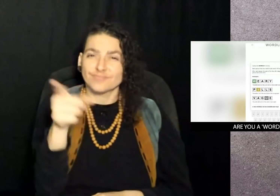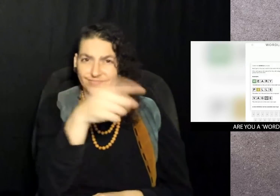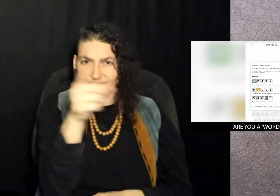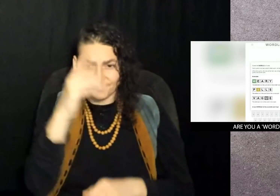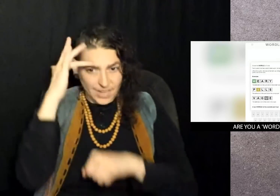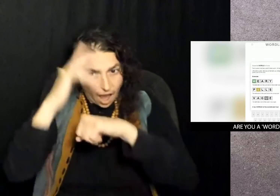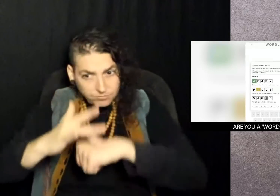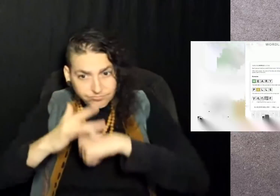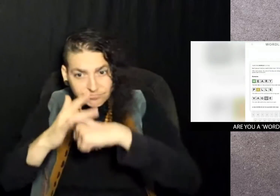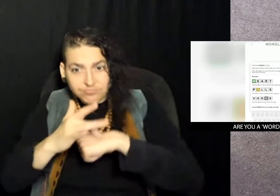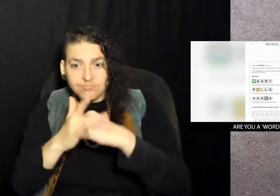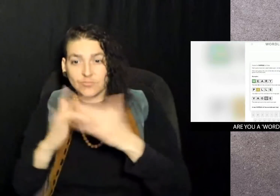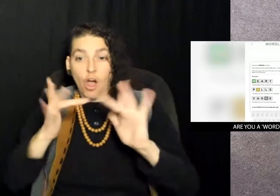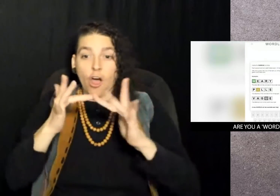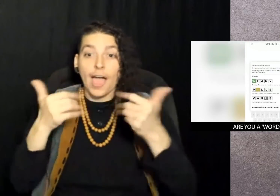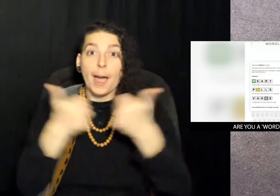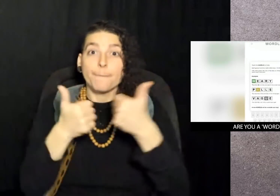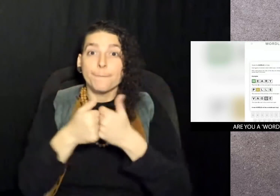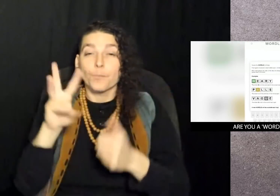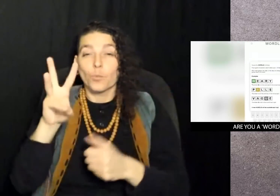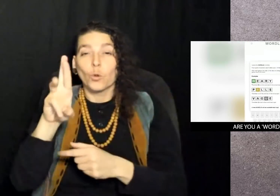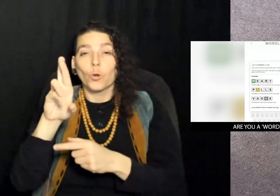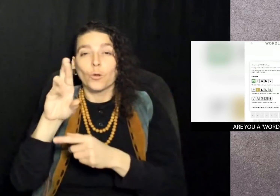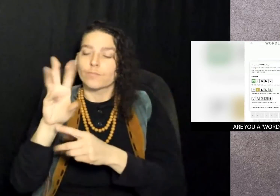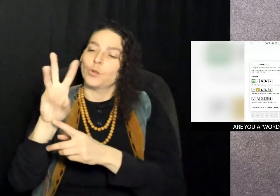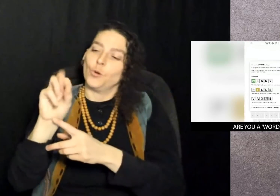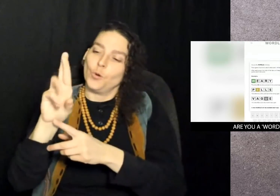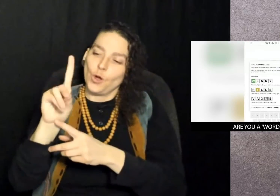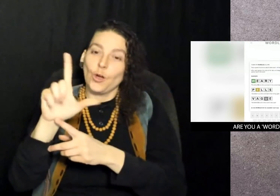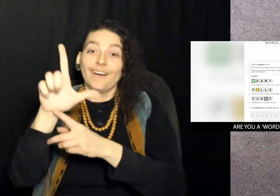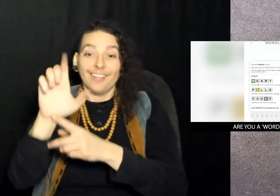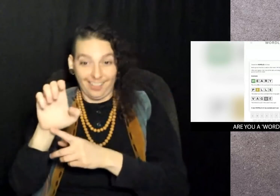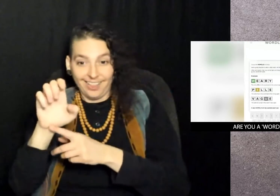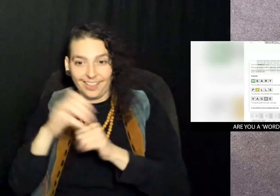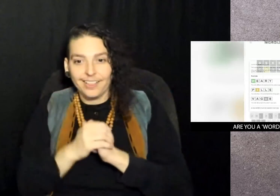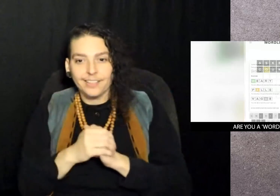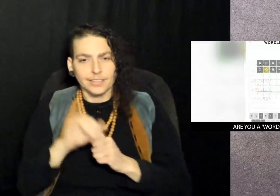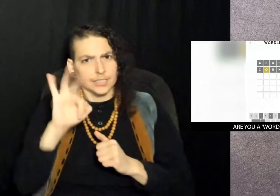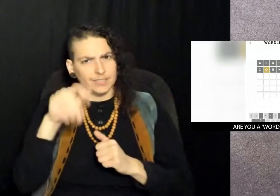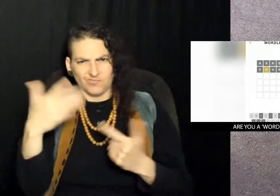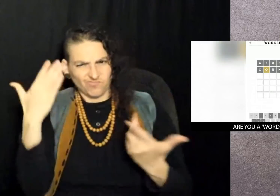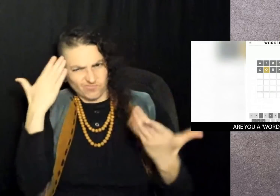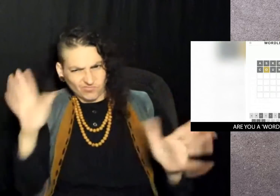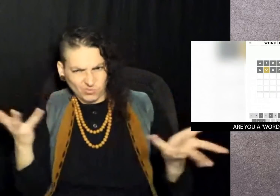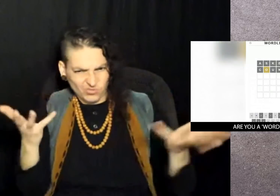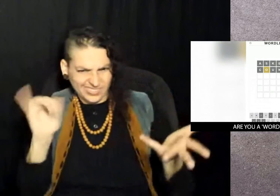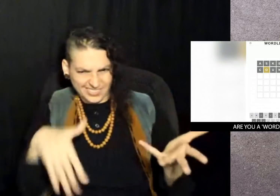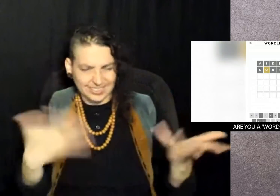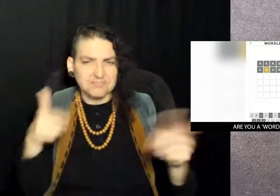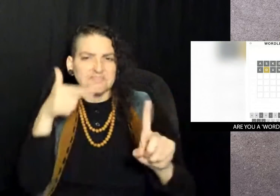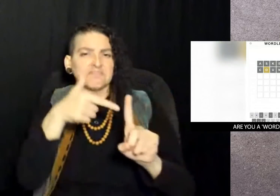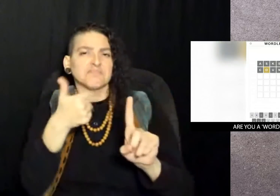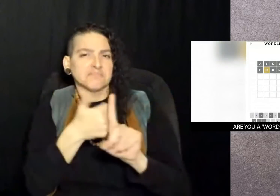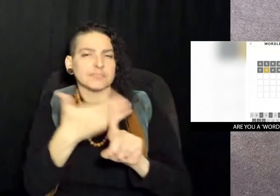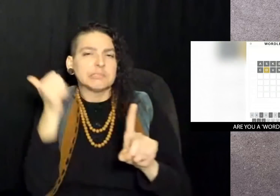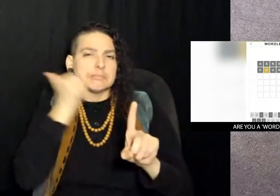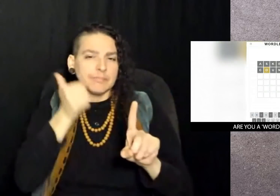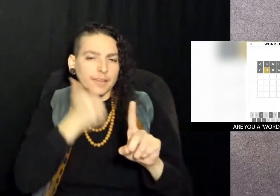are you obsessed with the online game wordle if you don't know what that is it is a daily